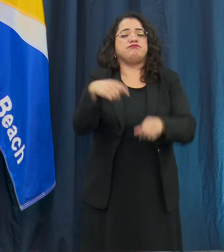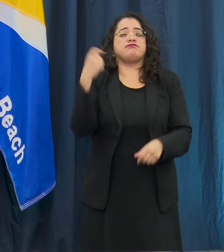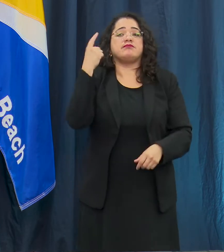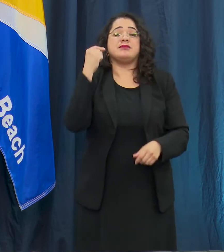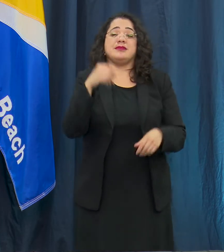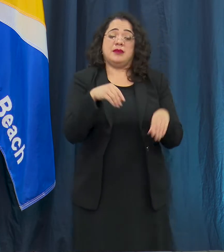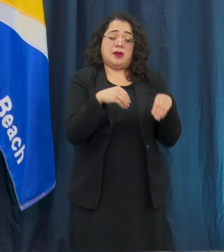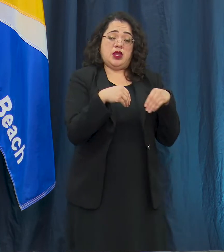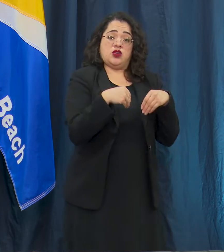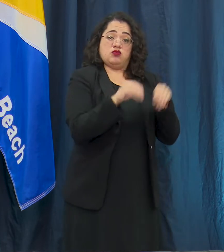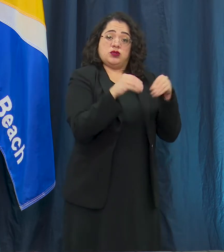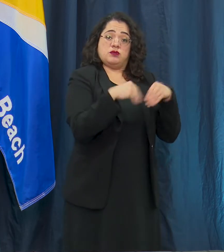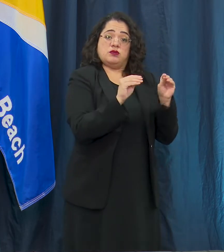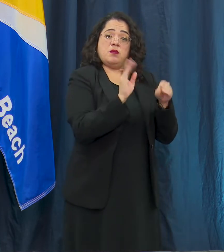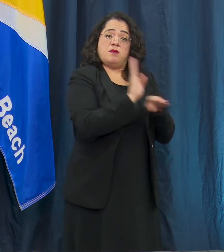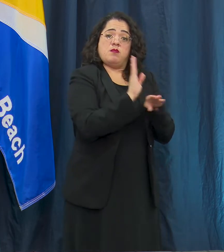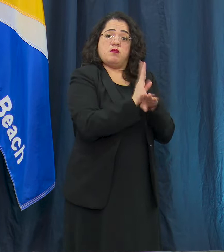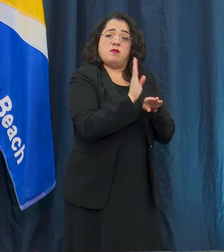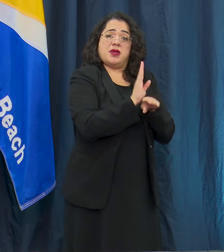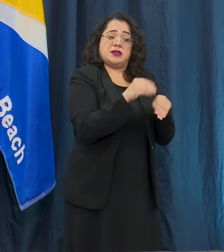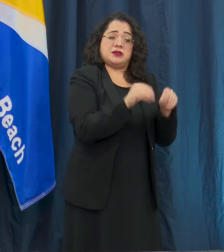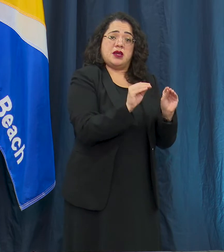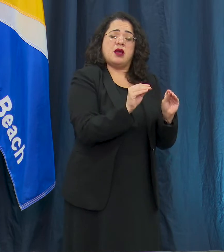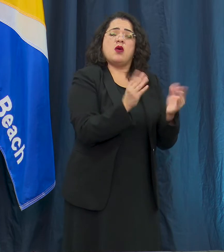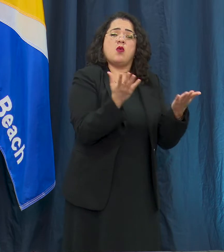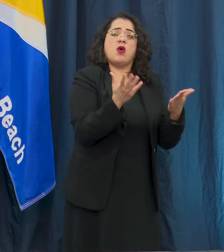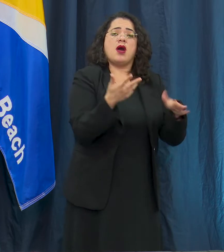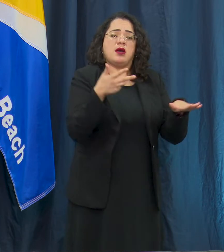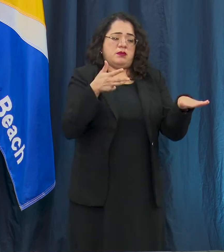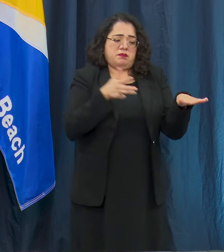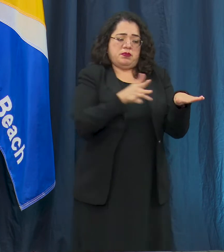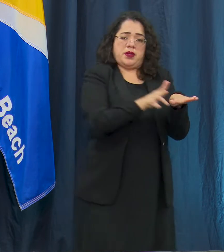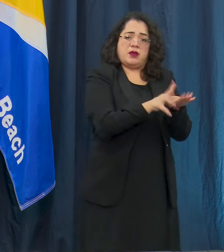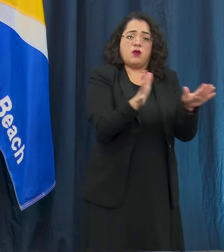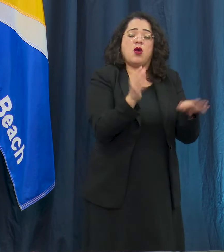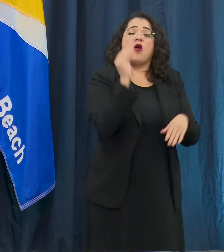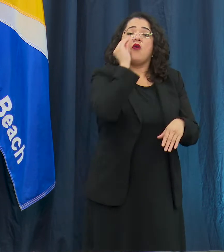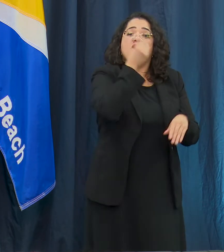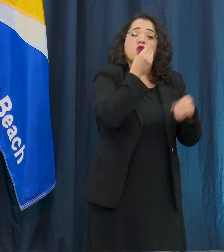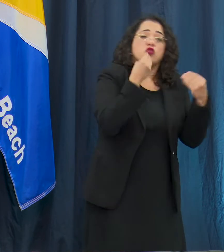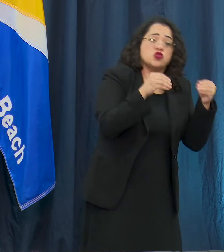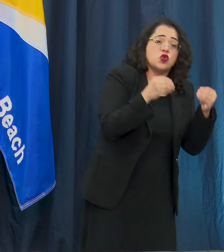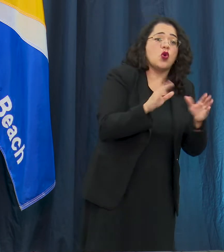curbside only pickup and this includes florists, book stores, clothing stores,